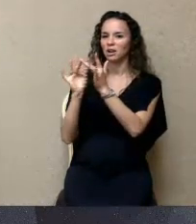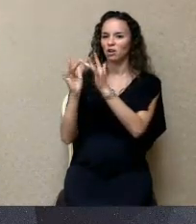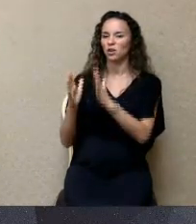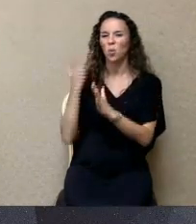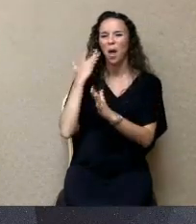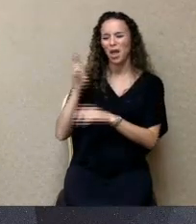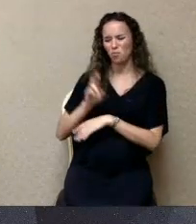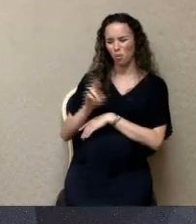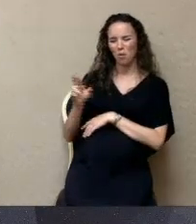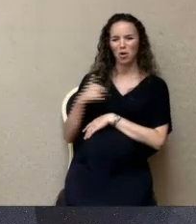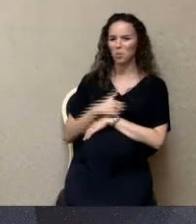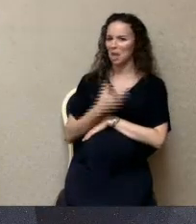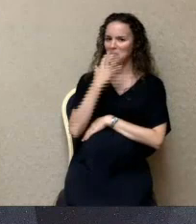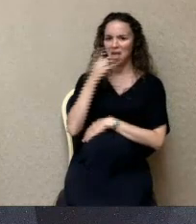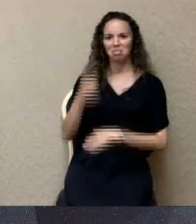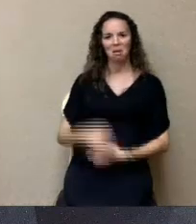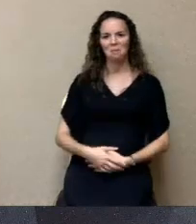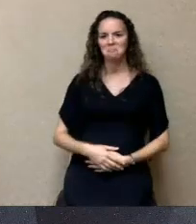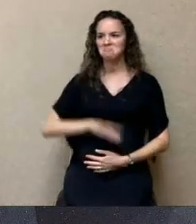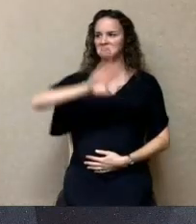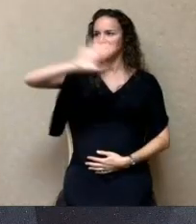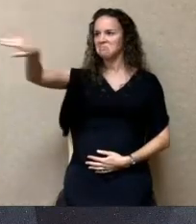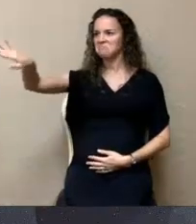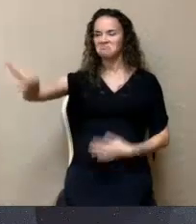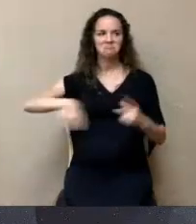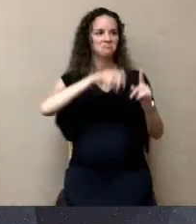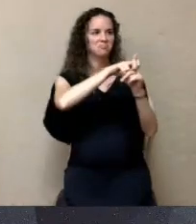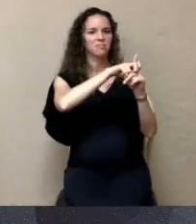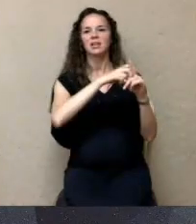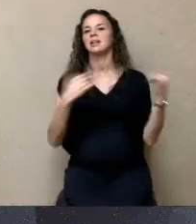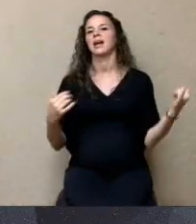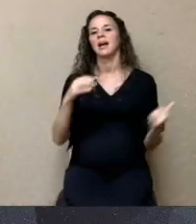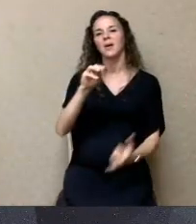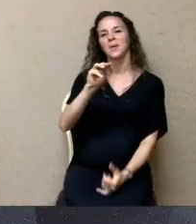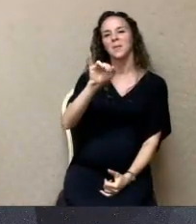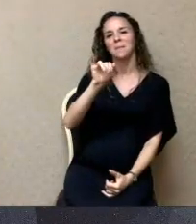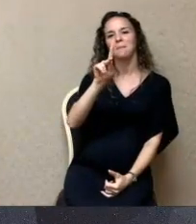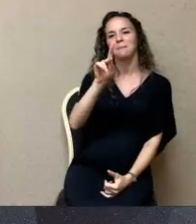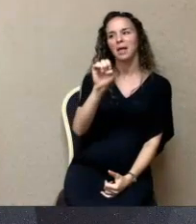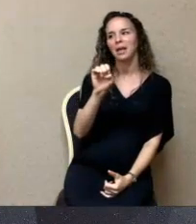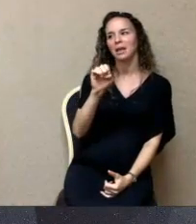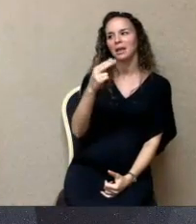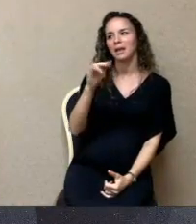Road Runner, so it's MIKEHIPPLE4@GMAIL.COM